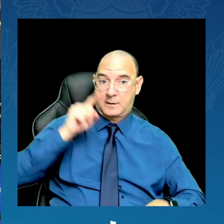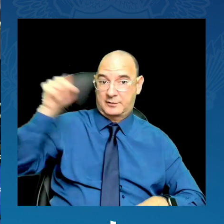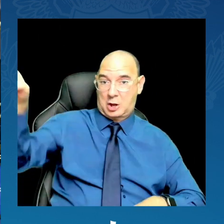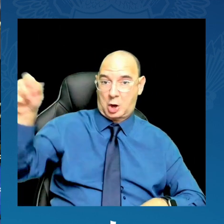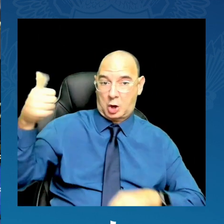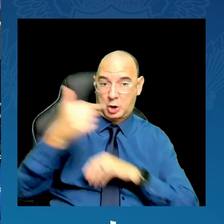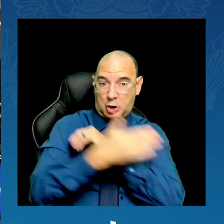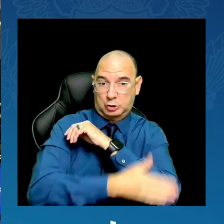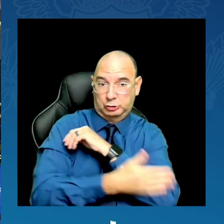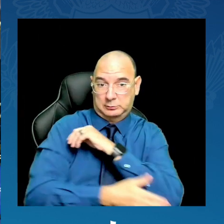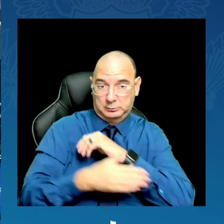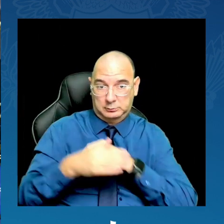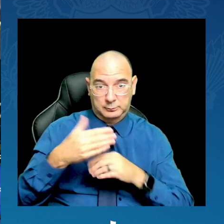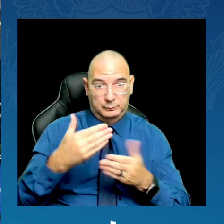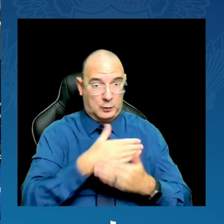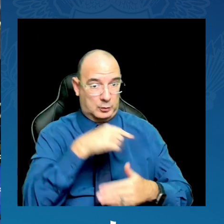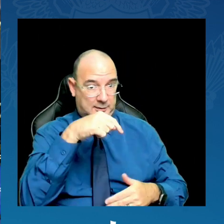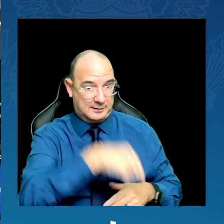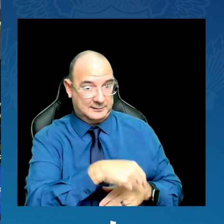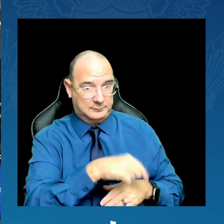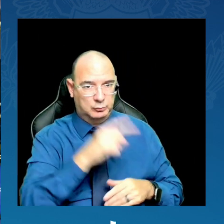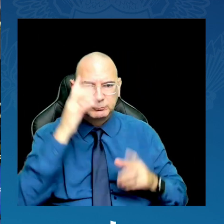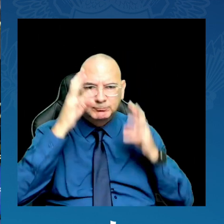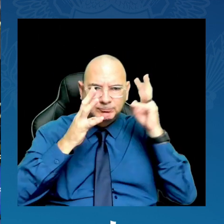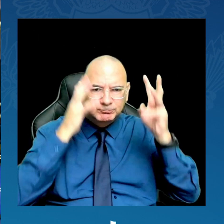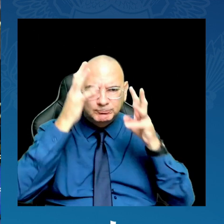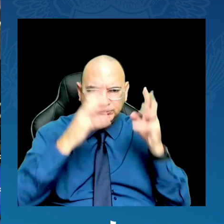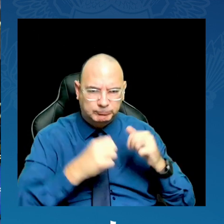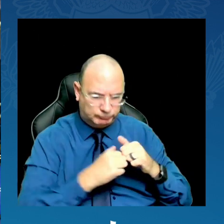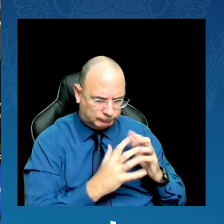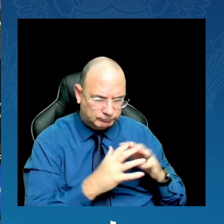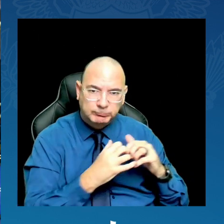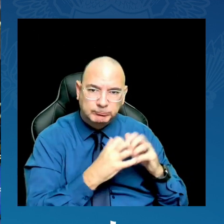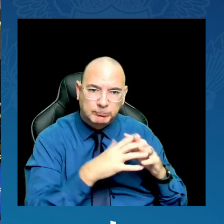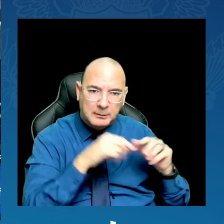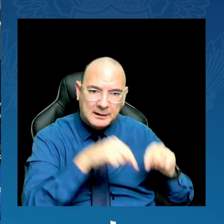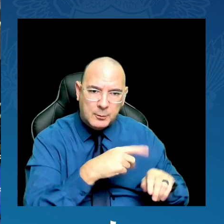Building upon the success of this model, NASA's awarded commercial LEO Destinations contracts